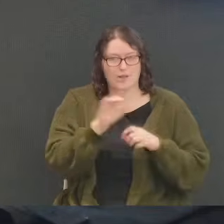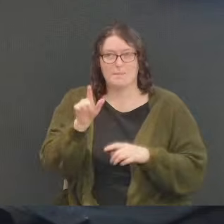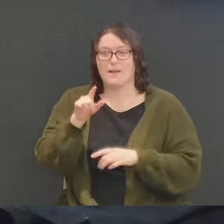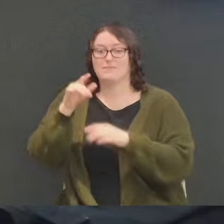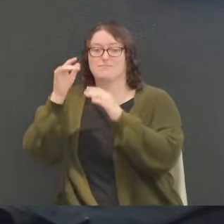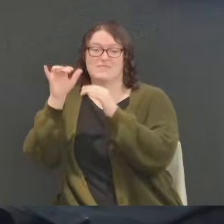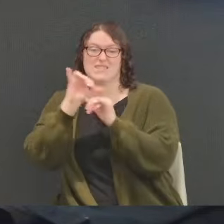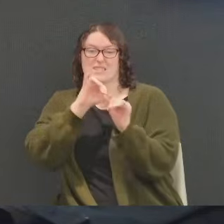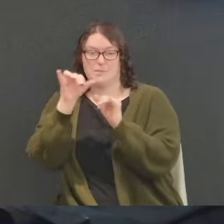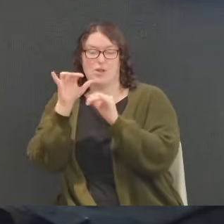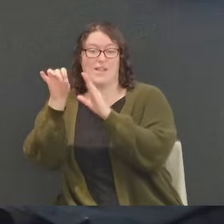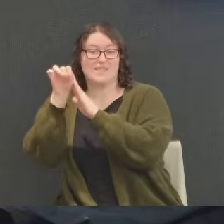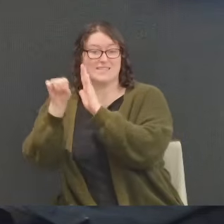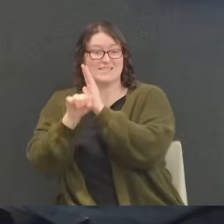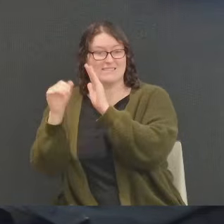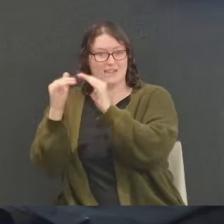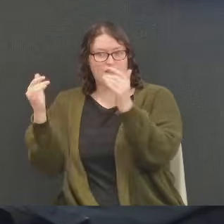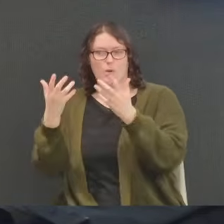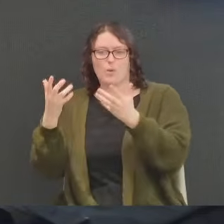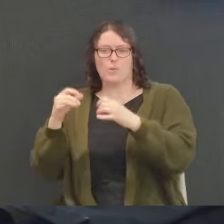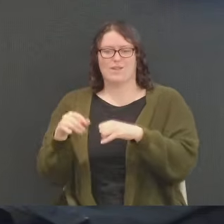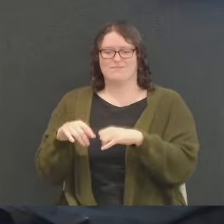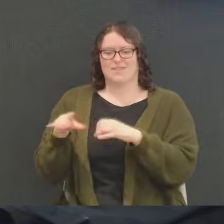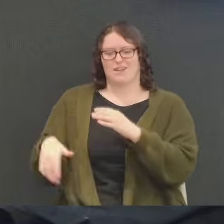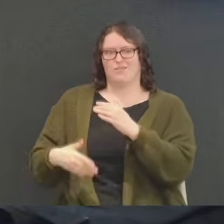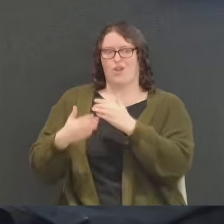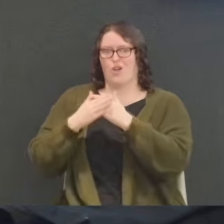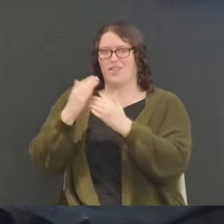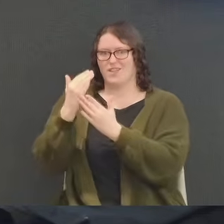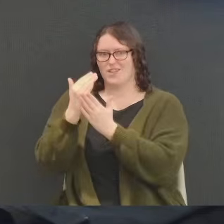we're trying to get a line item for jail funding and make sure that a formula is in